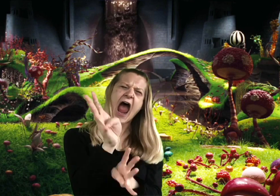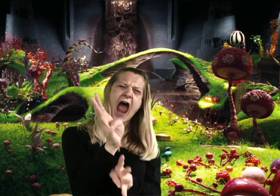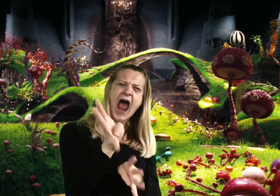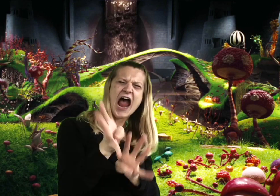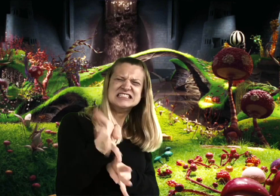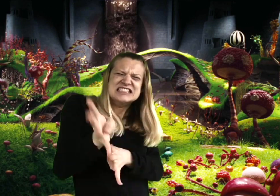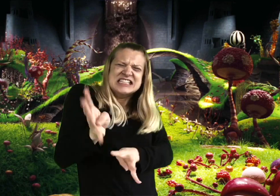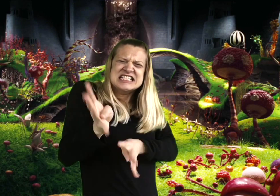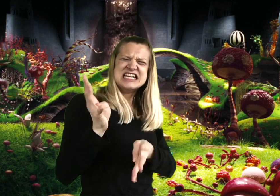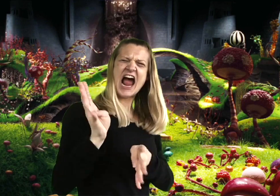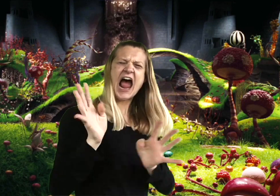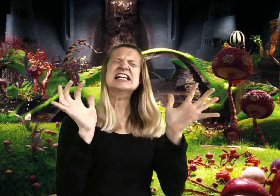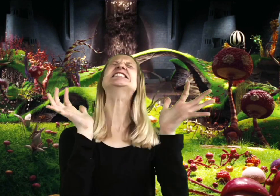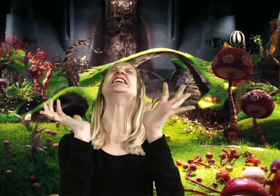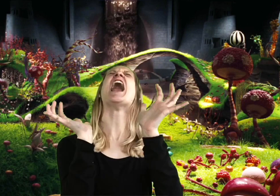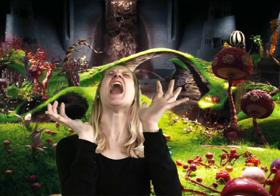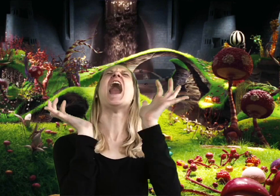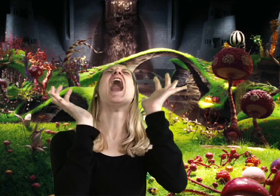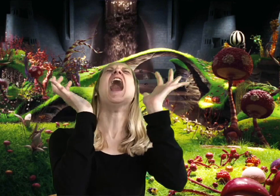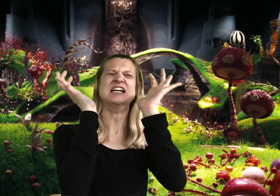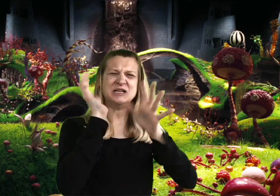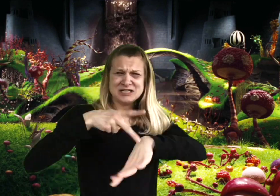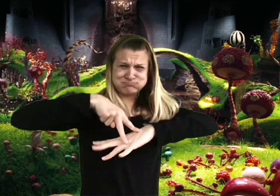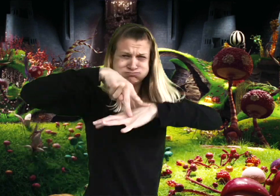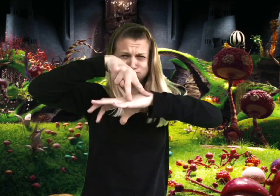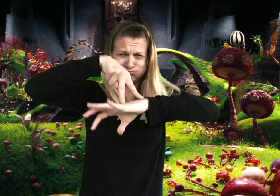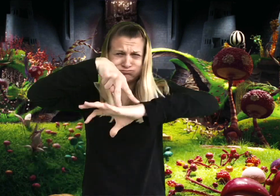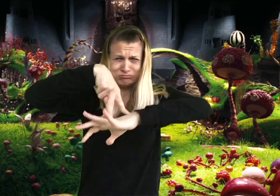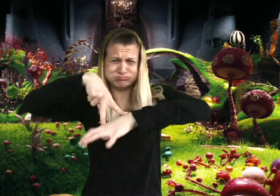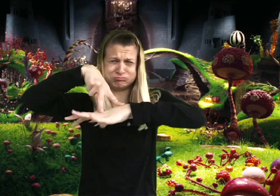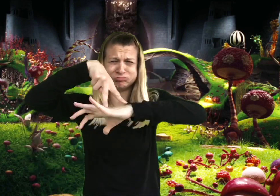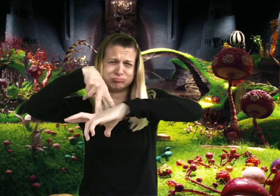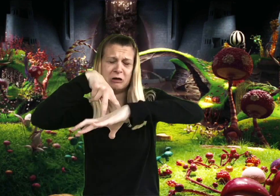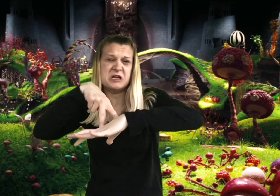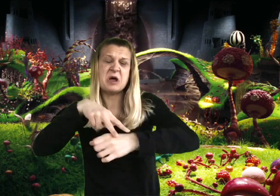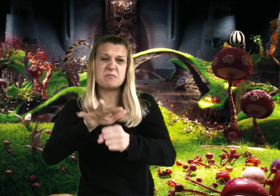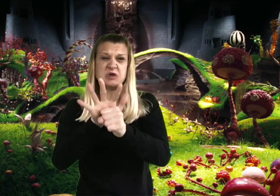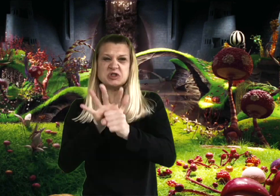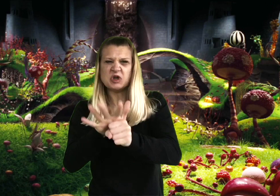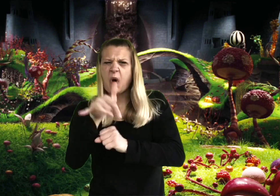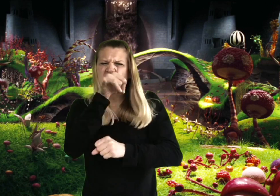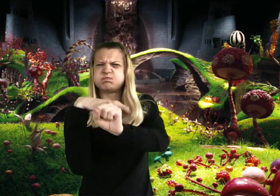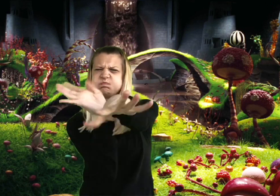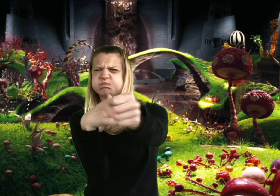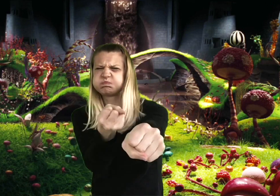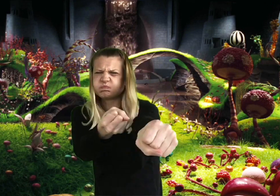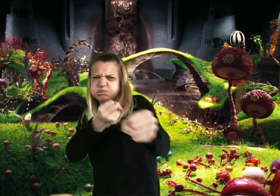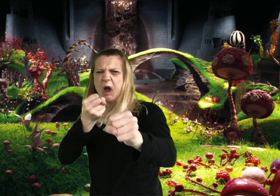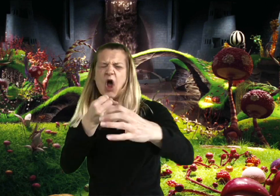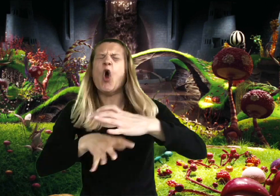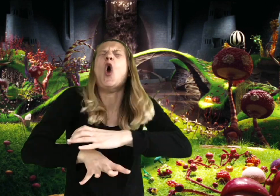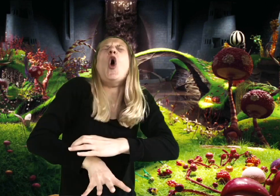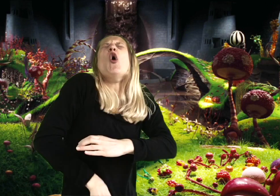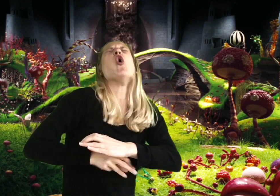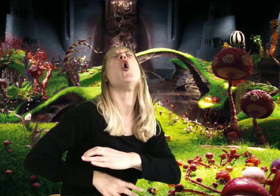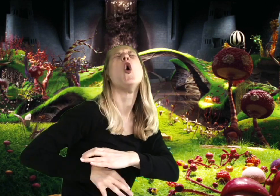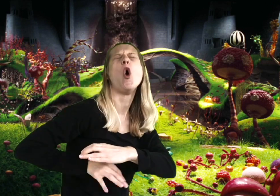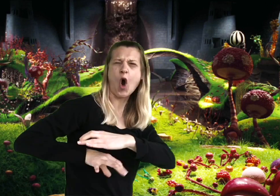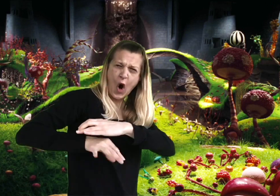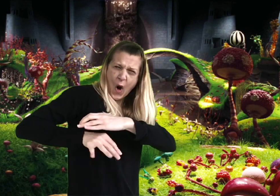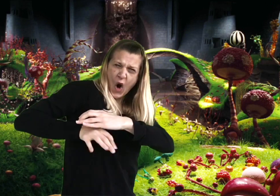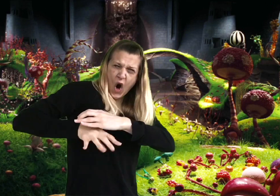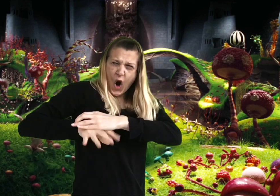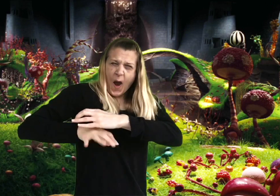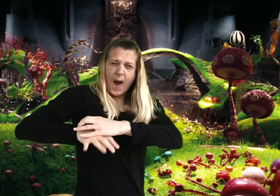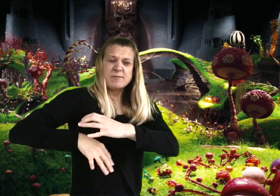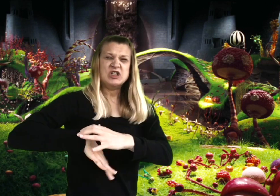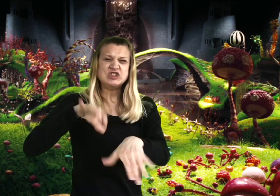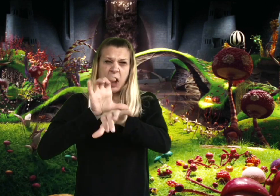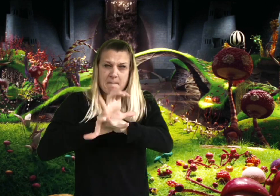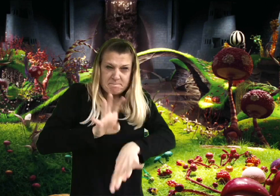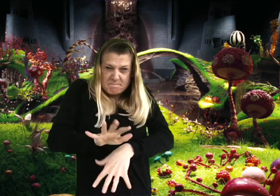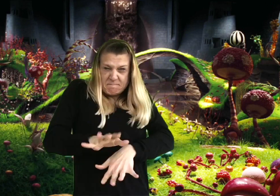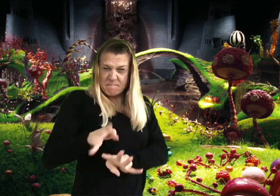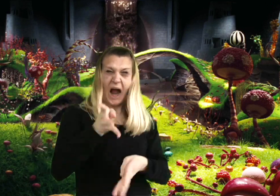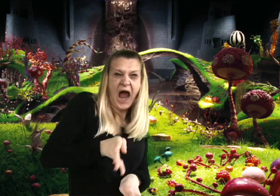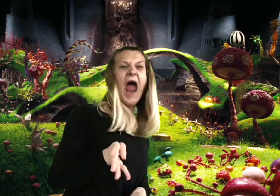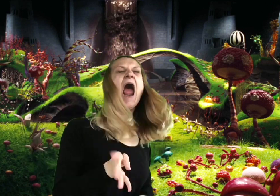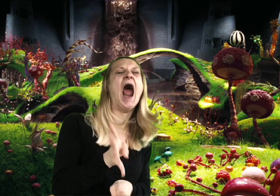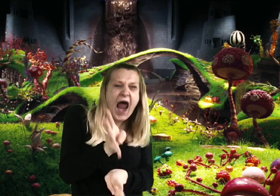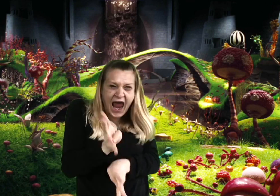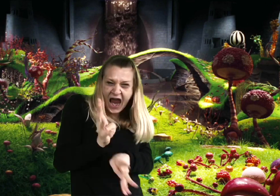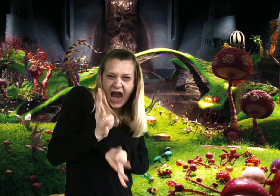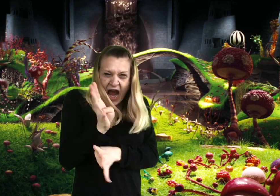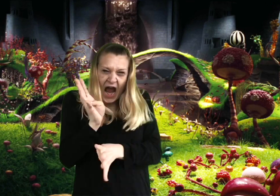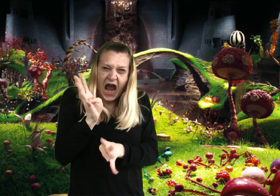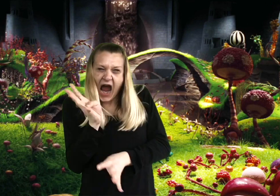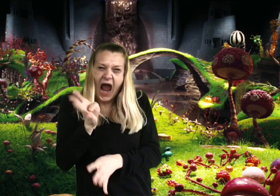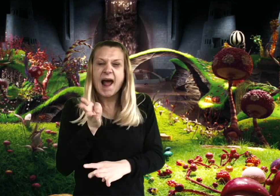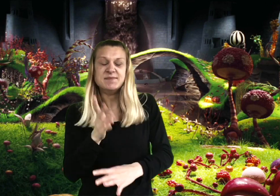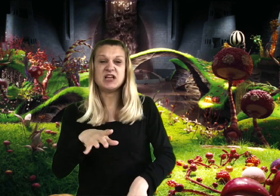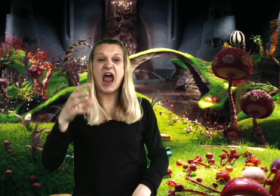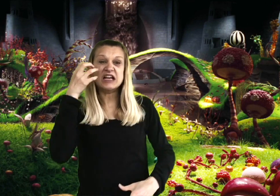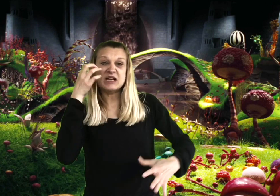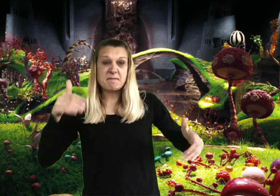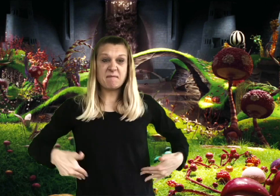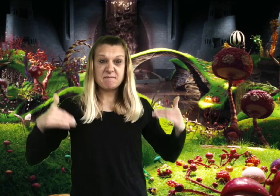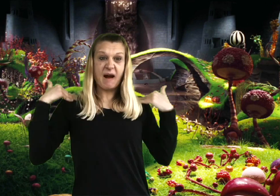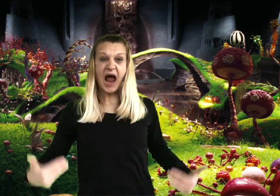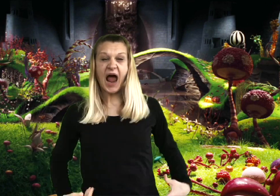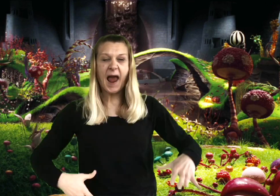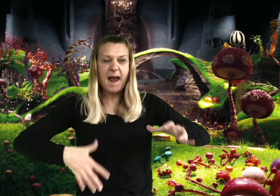The pressure was terrific. Something had to give.